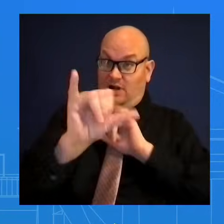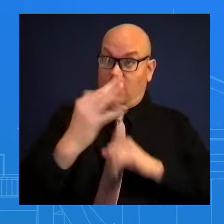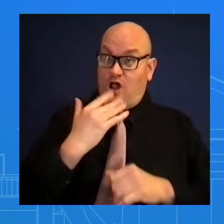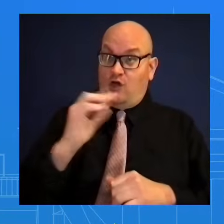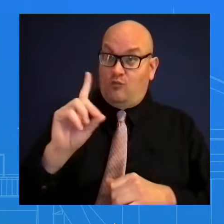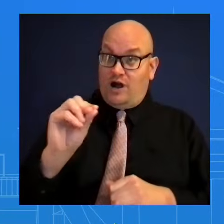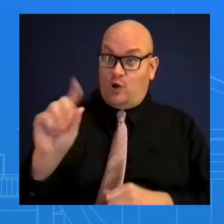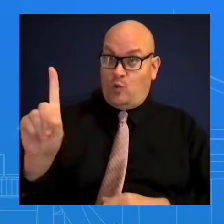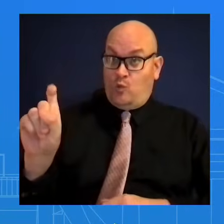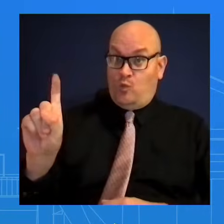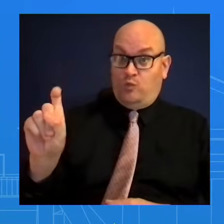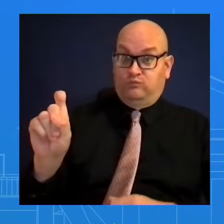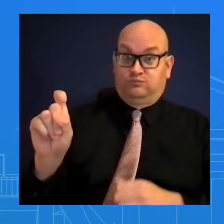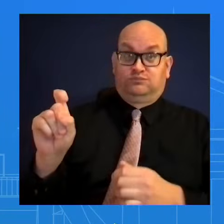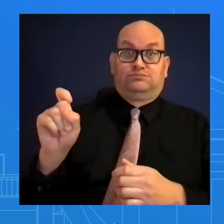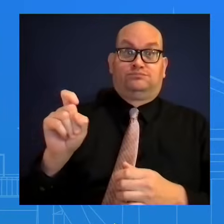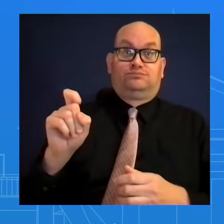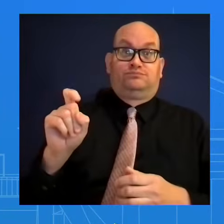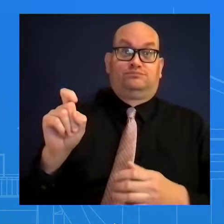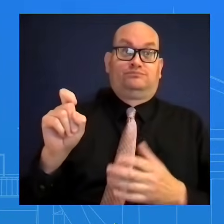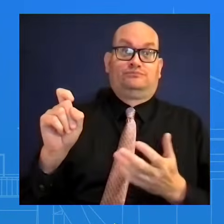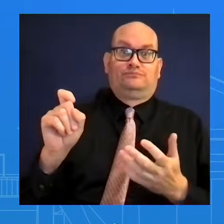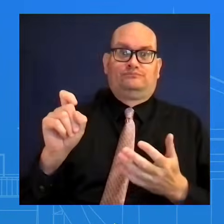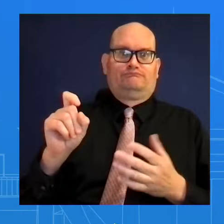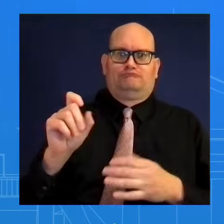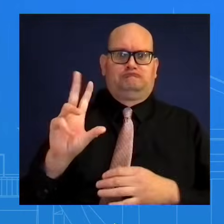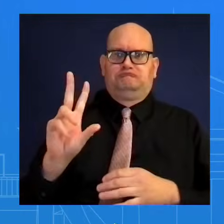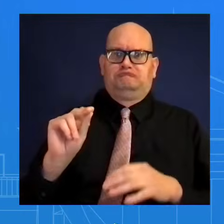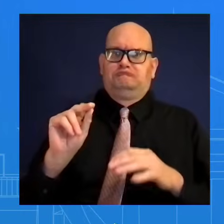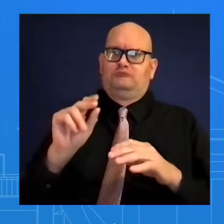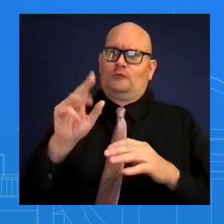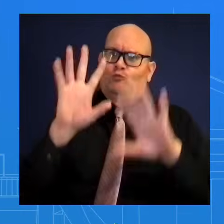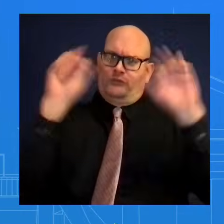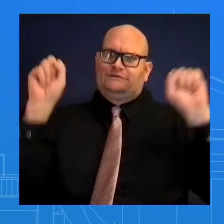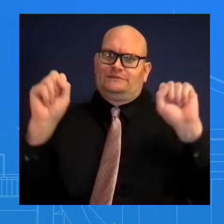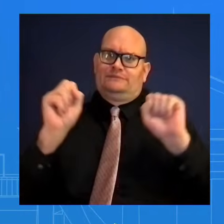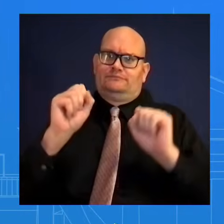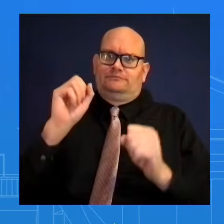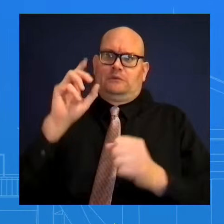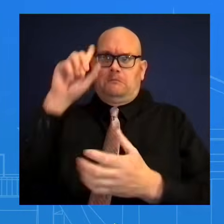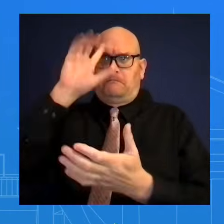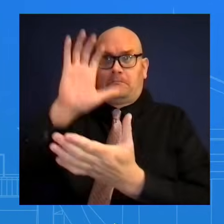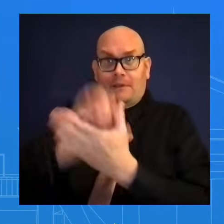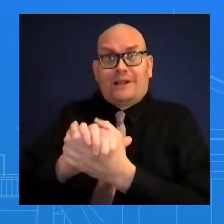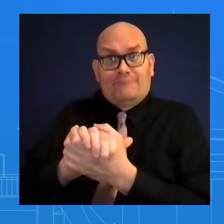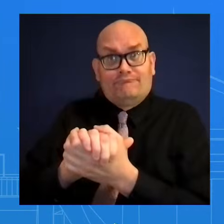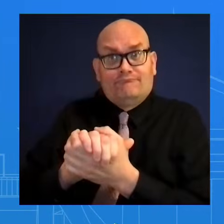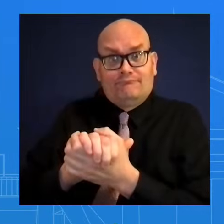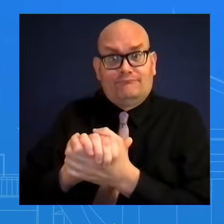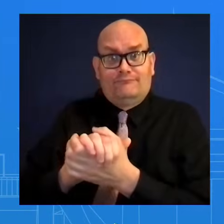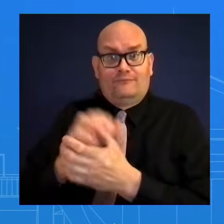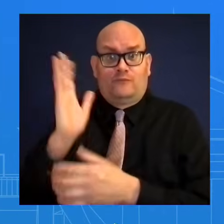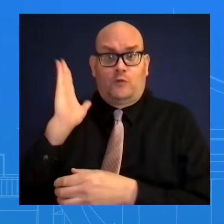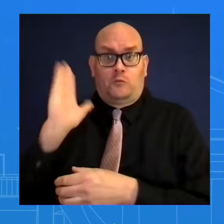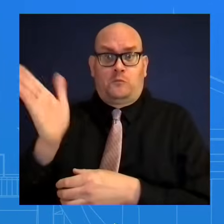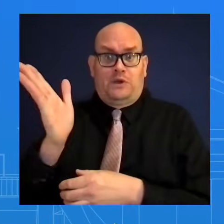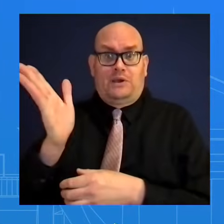or he believes -- he said this, his words -- he believes that this is going to -- this is going to get out of the House, it's going to get out of the Senate,